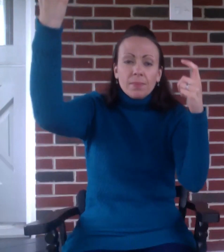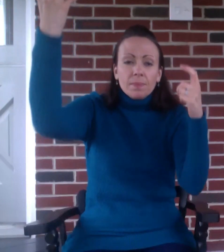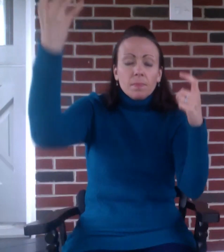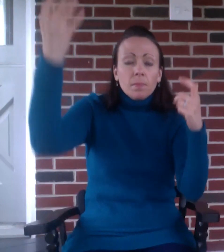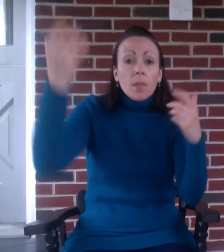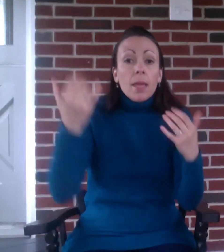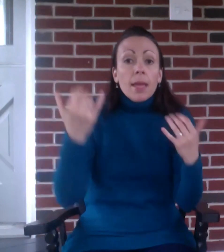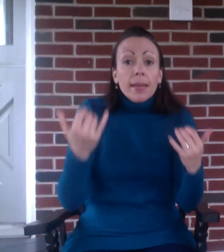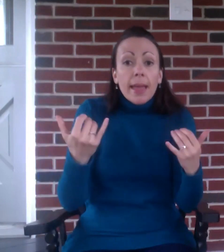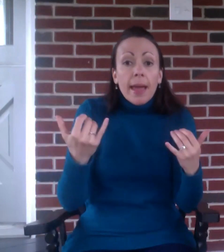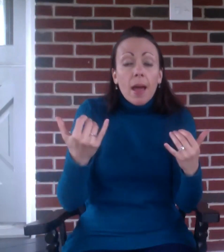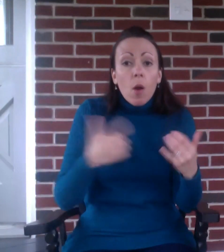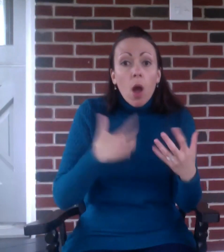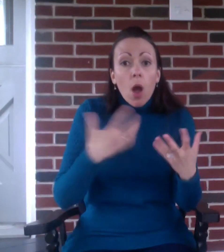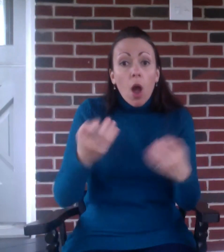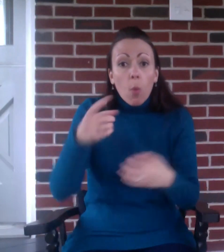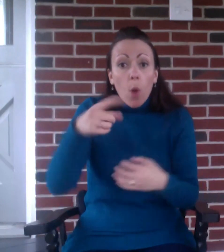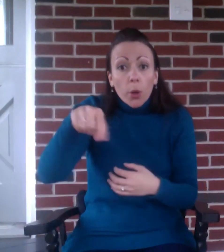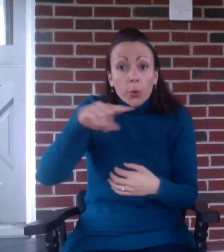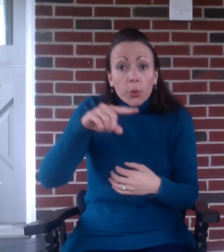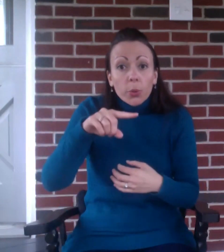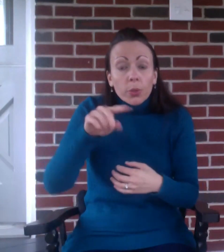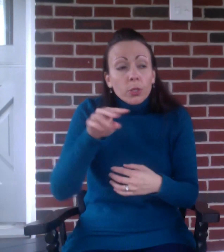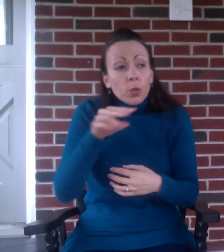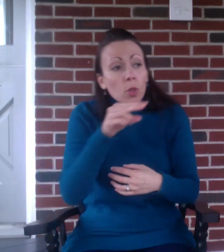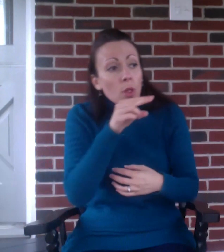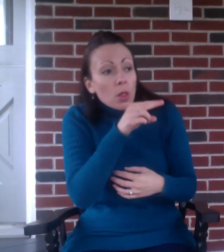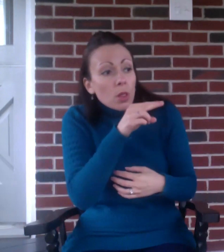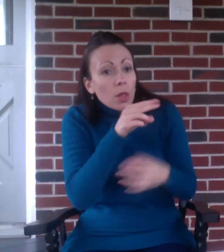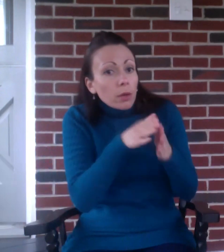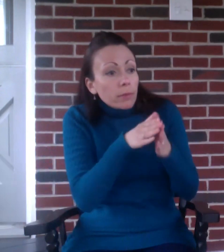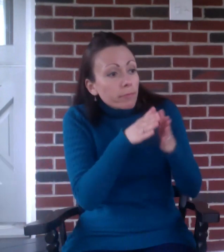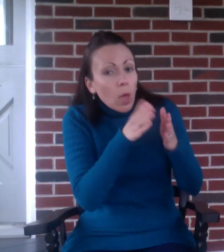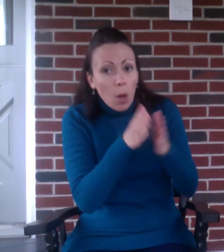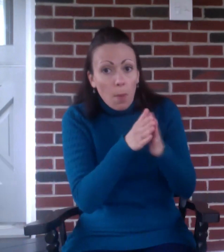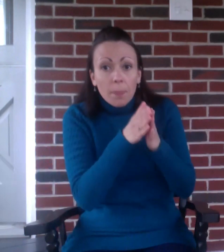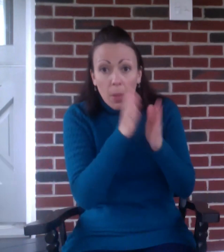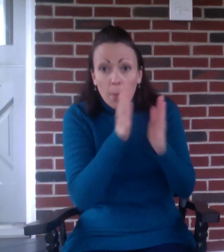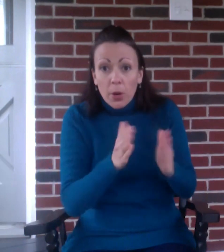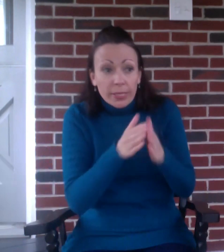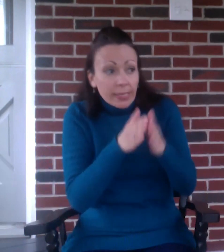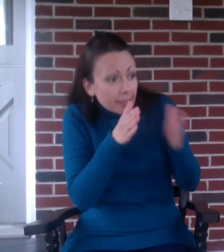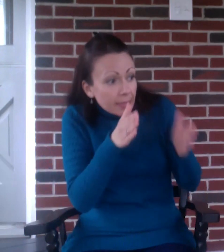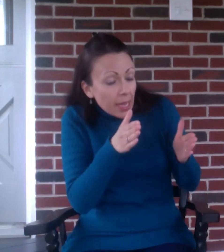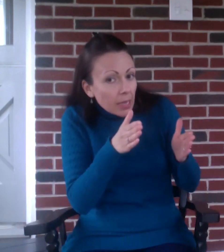If it has leaves and branches, what do we think it is?